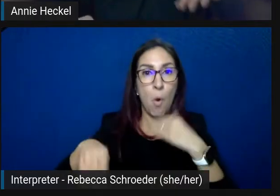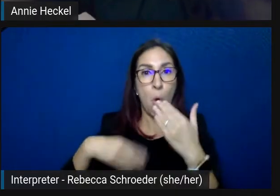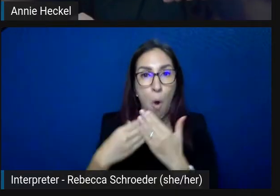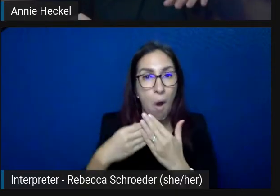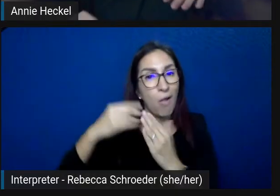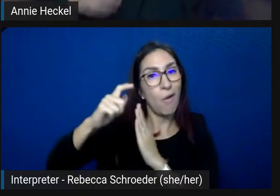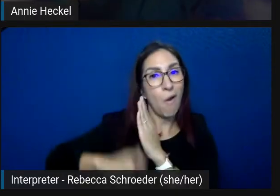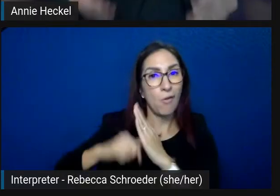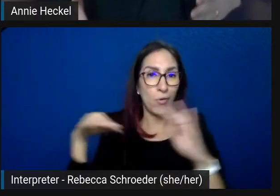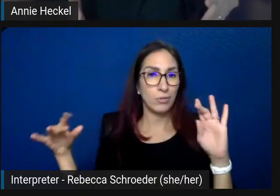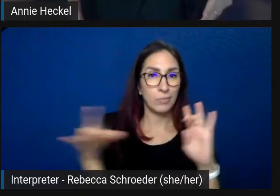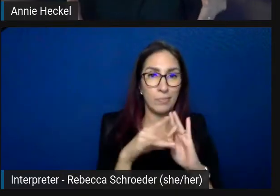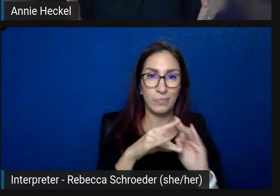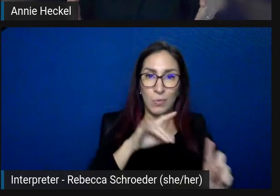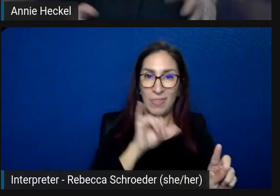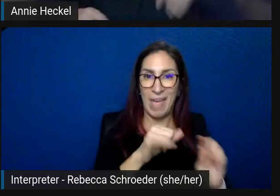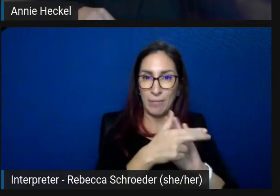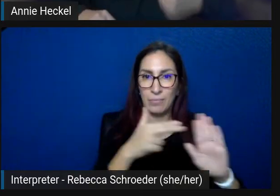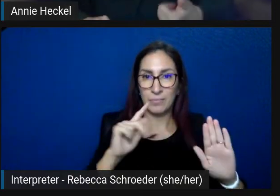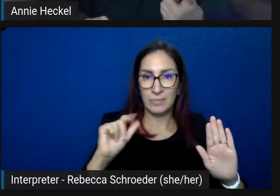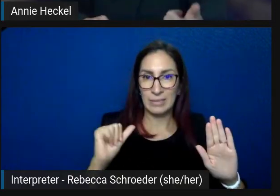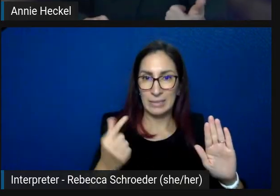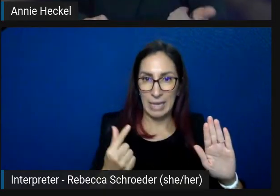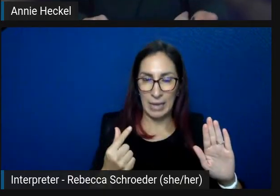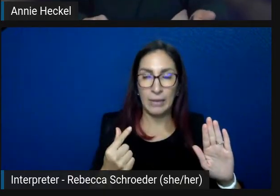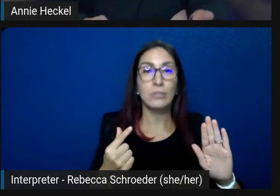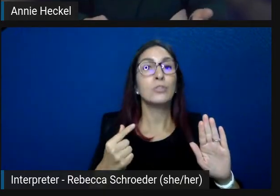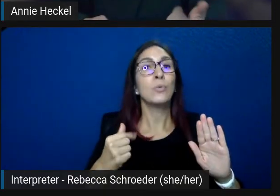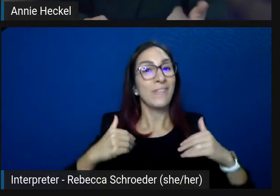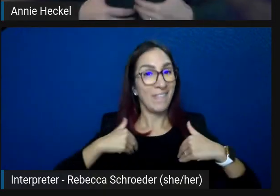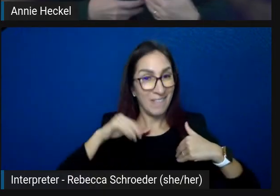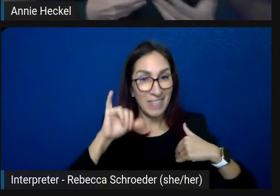When you have that, you combine it with a site search,